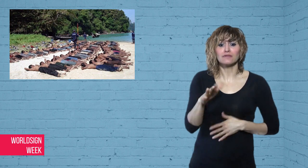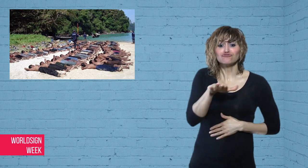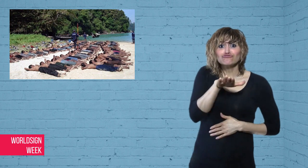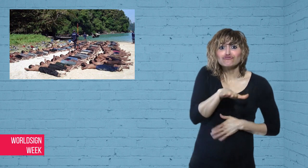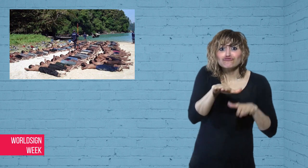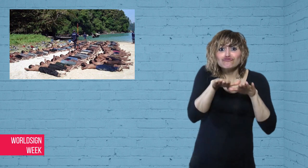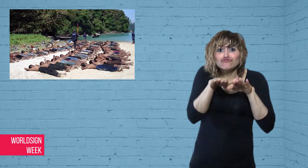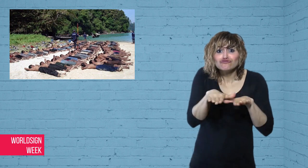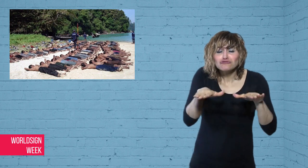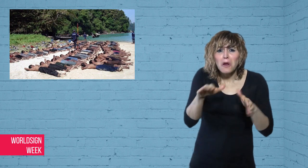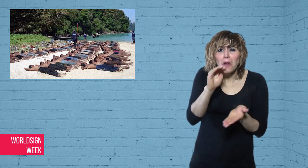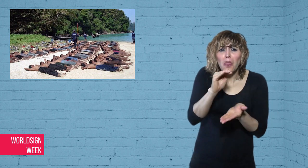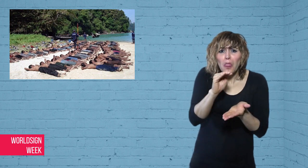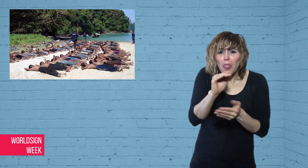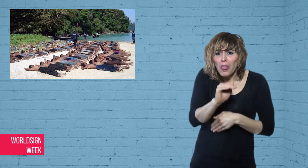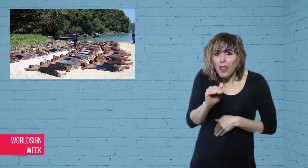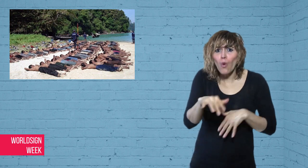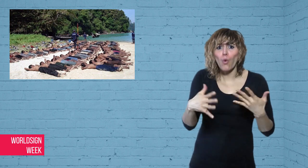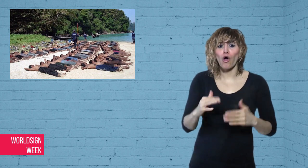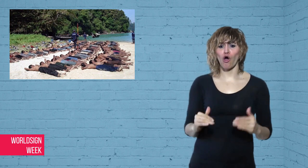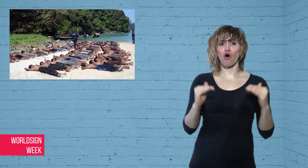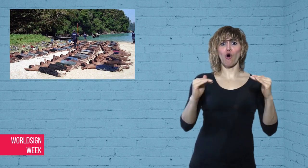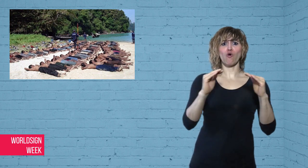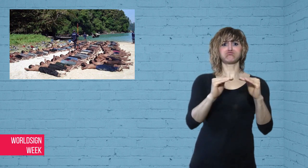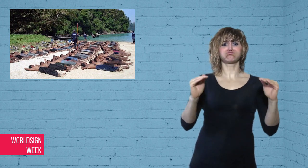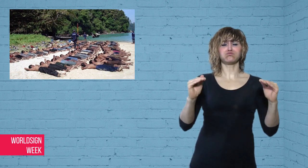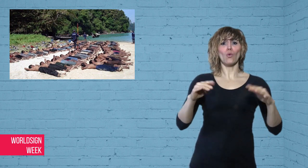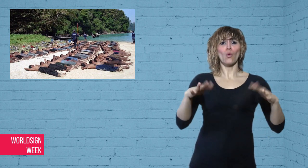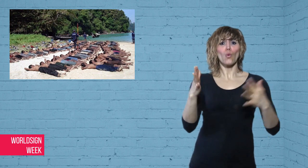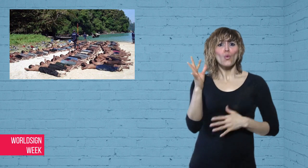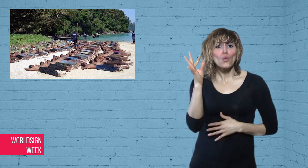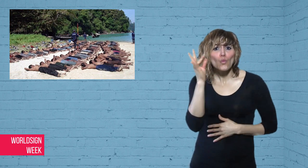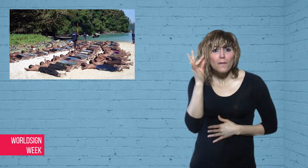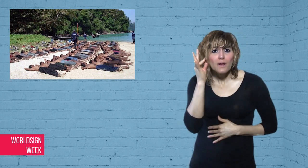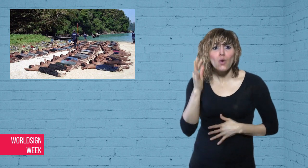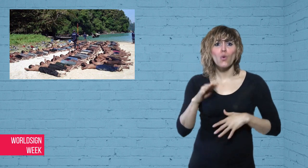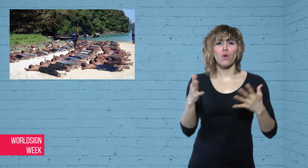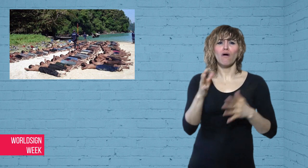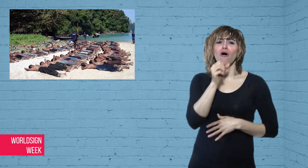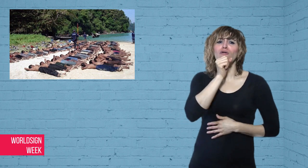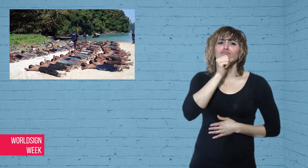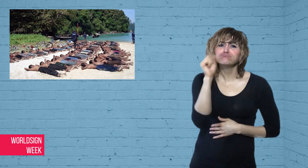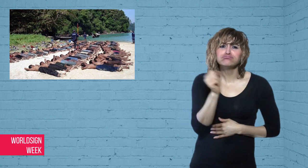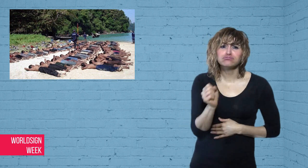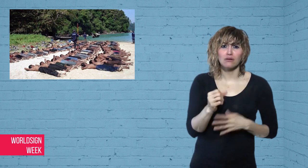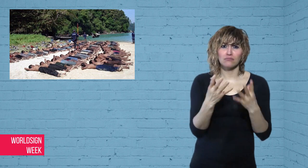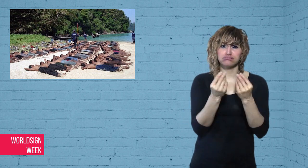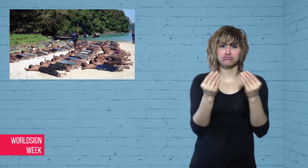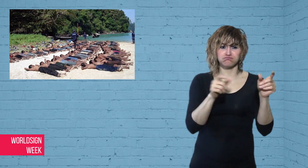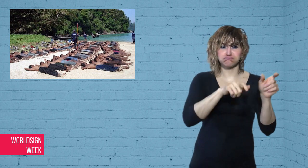children, women and elderly”, mass